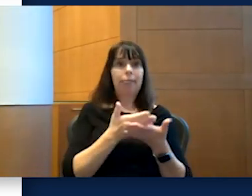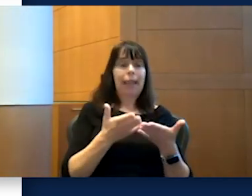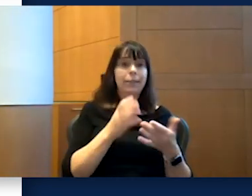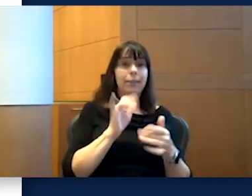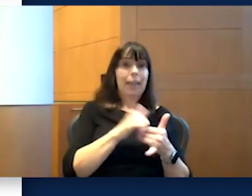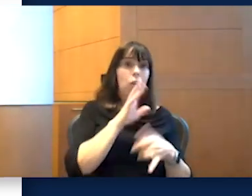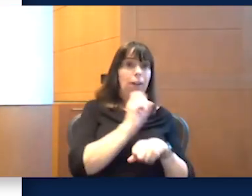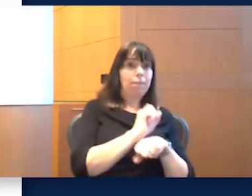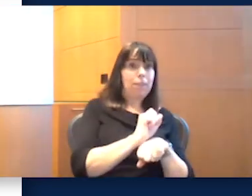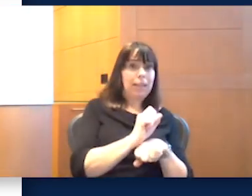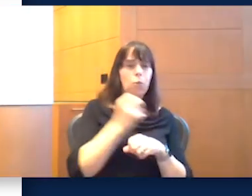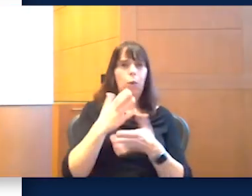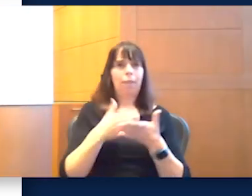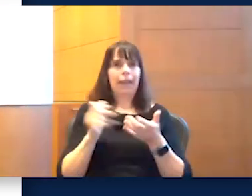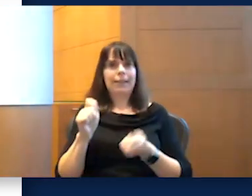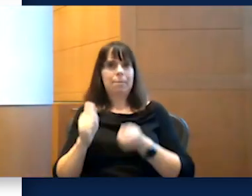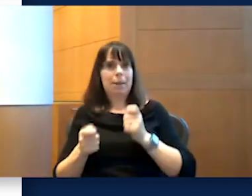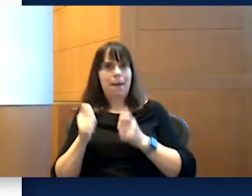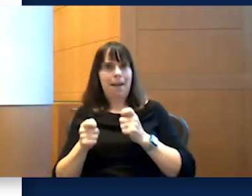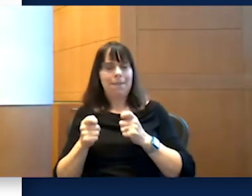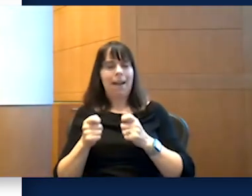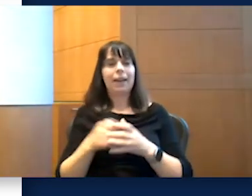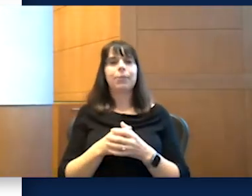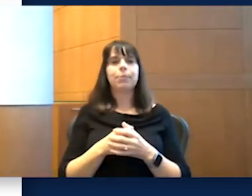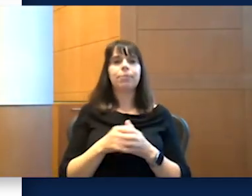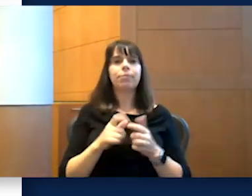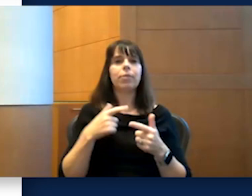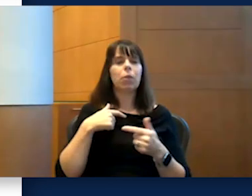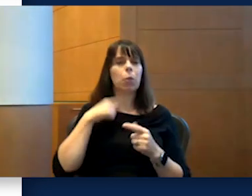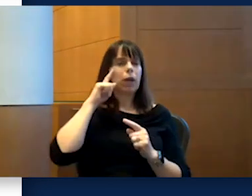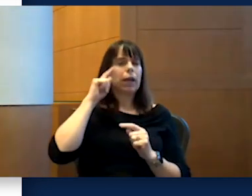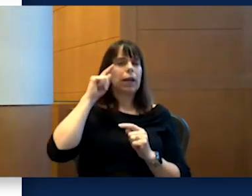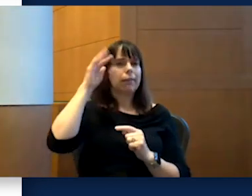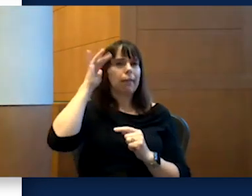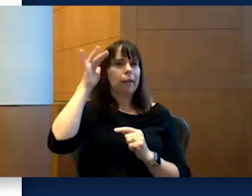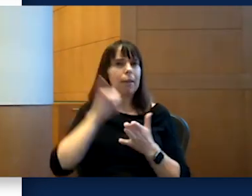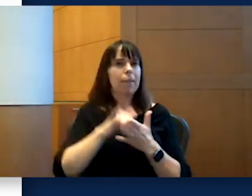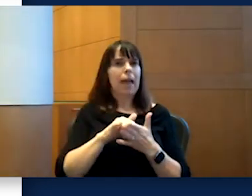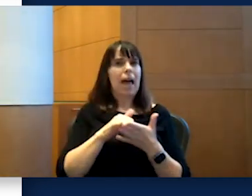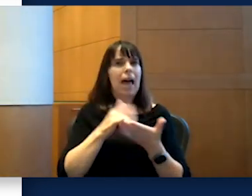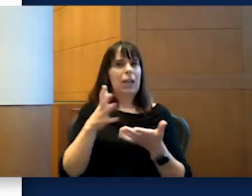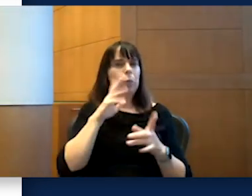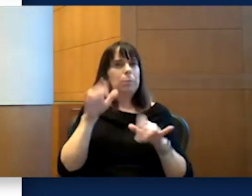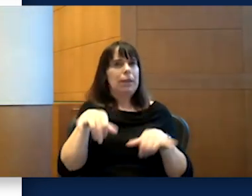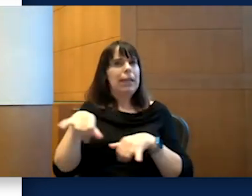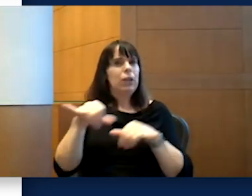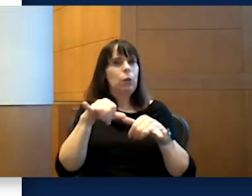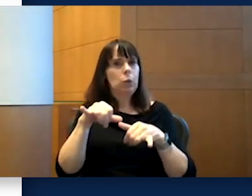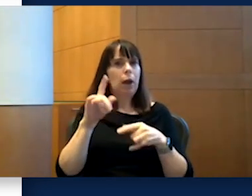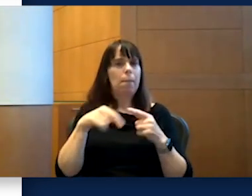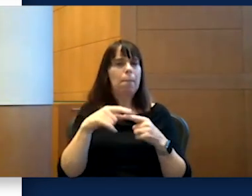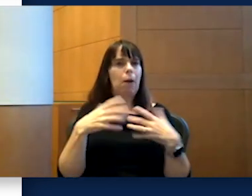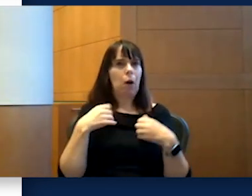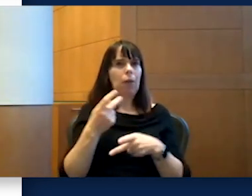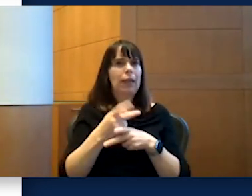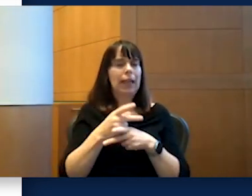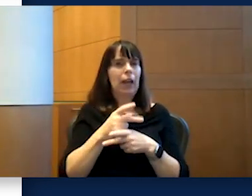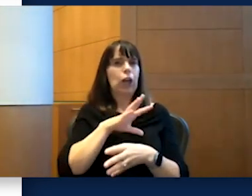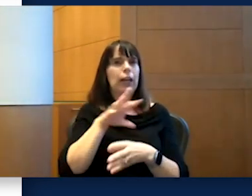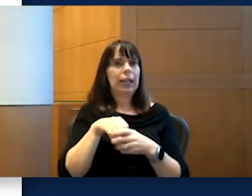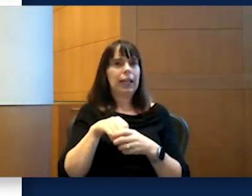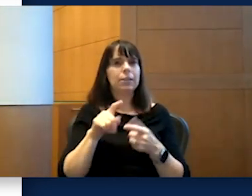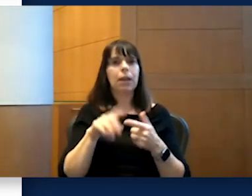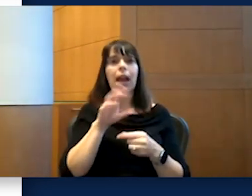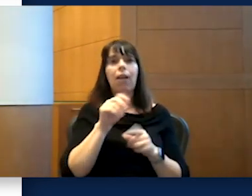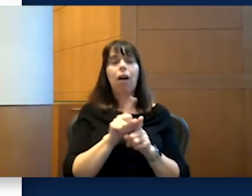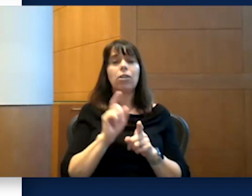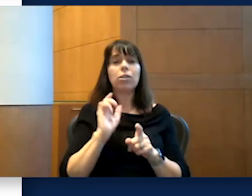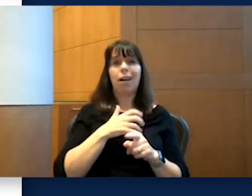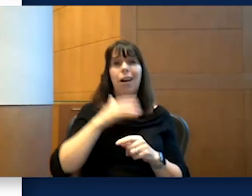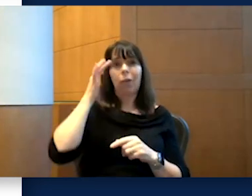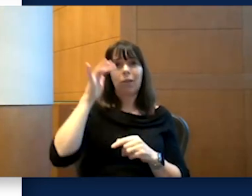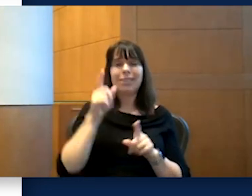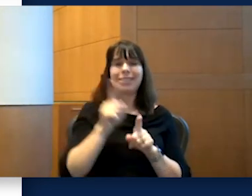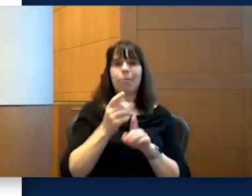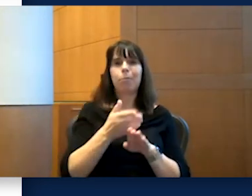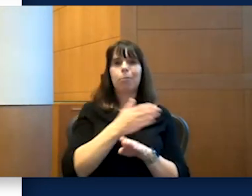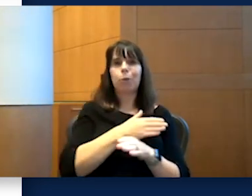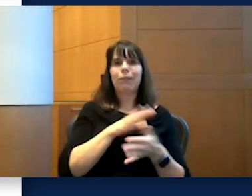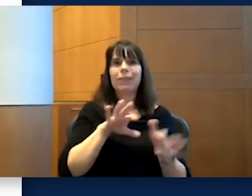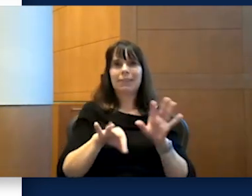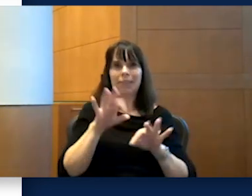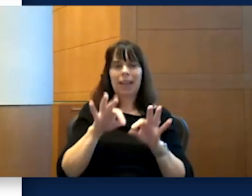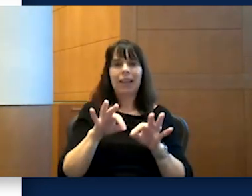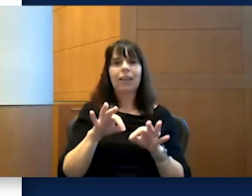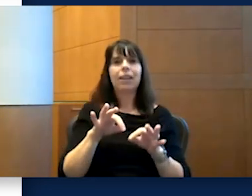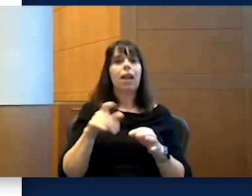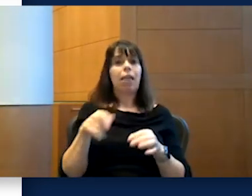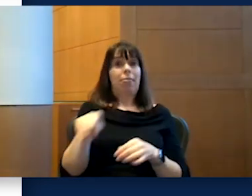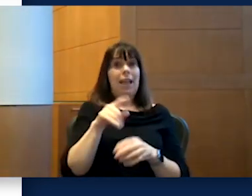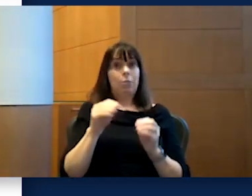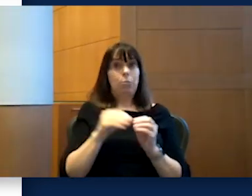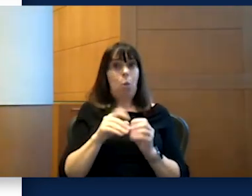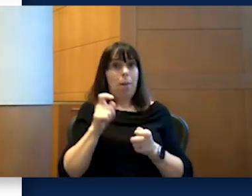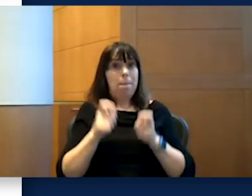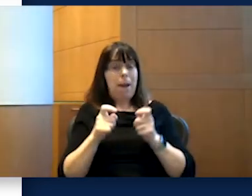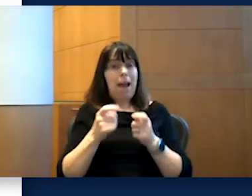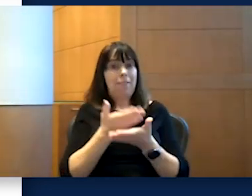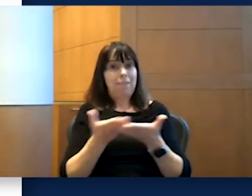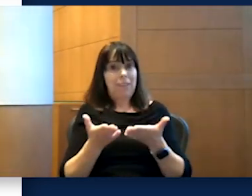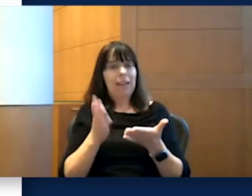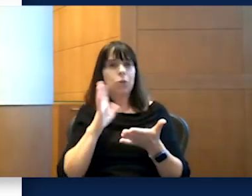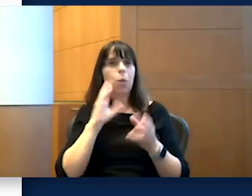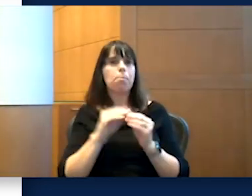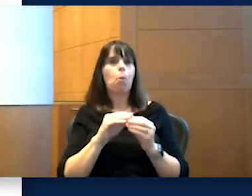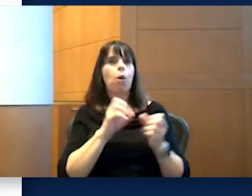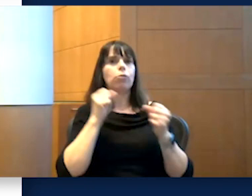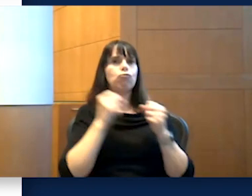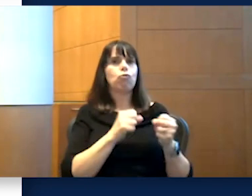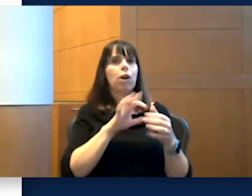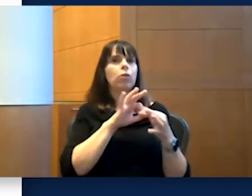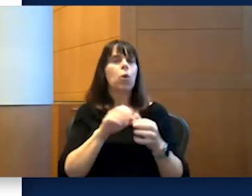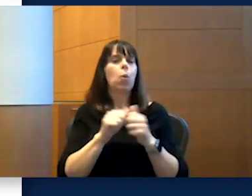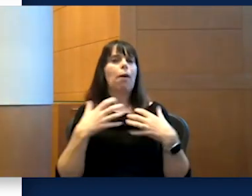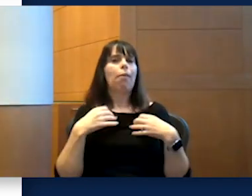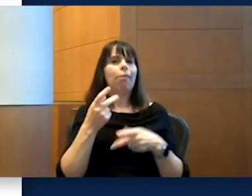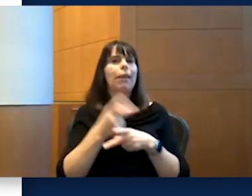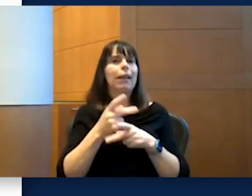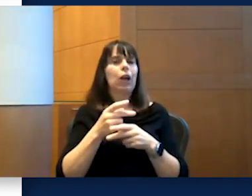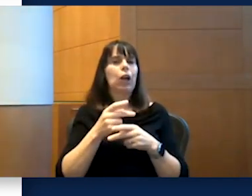We hype olt sized participants would be pretty heterogeneous with respect to healthcare engagement and similar to other findings that more modifiable factors would be strongly associated with healthcare engagement than some of the fixed factors I just touched on a second ago.